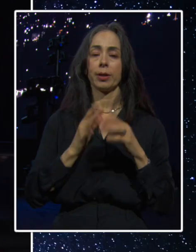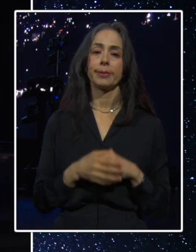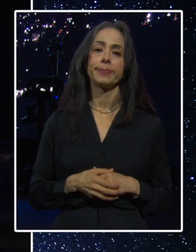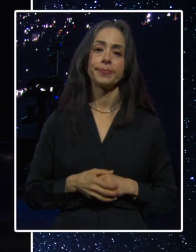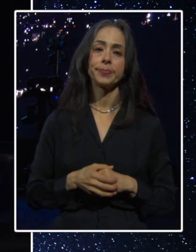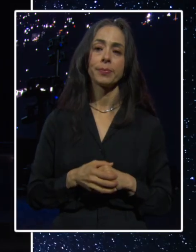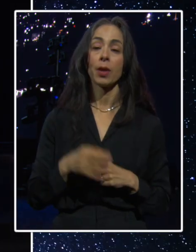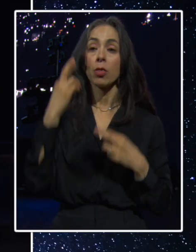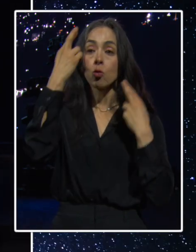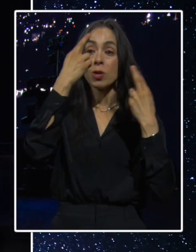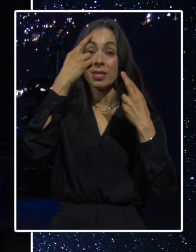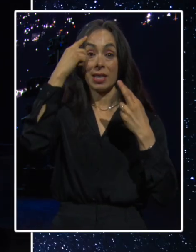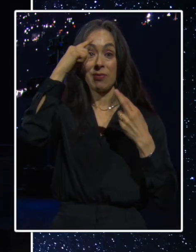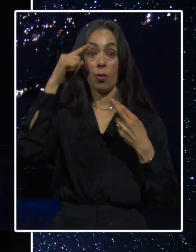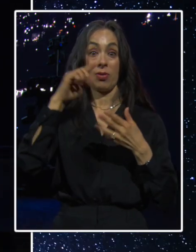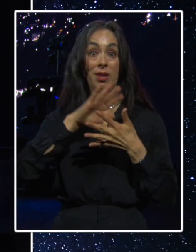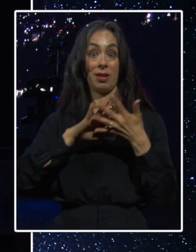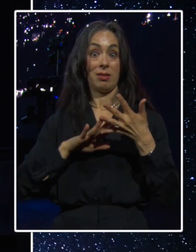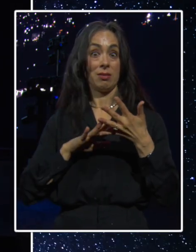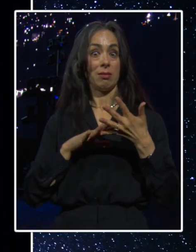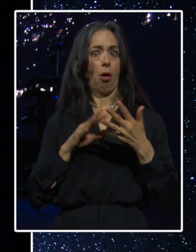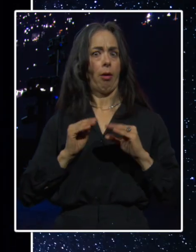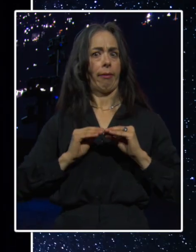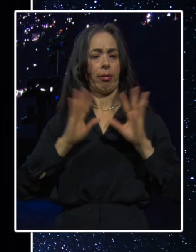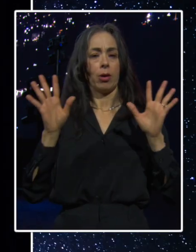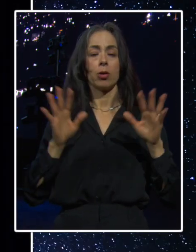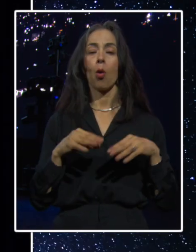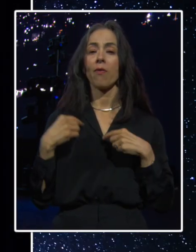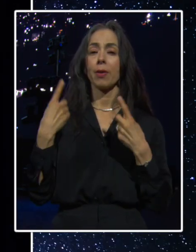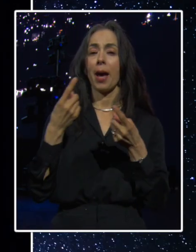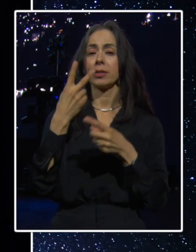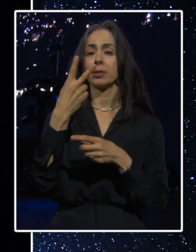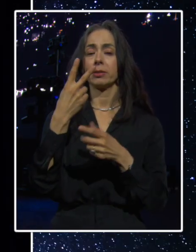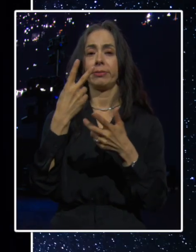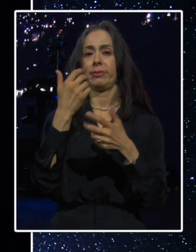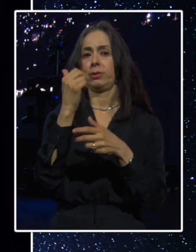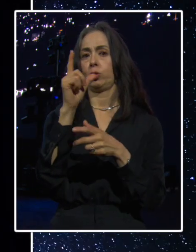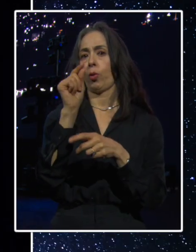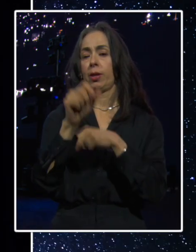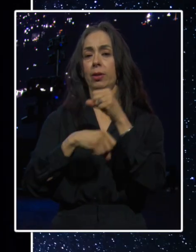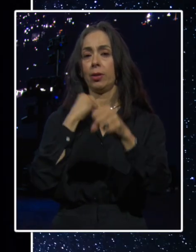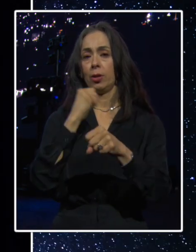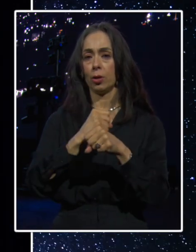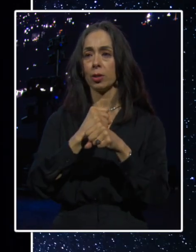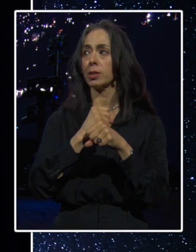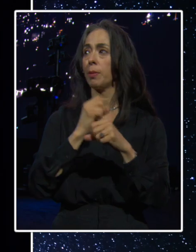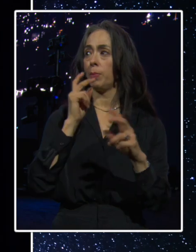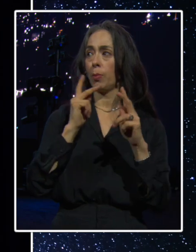The reasons for these are clear. Over the past two decades, the number of users, devices and applications